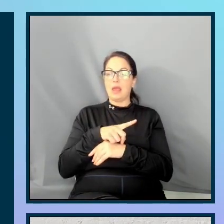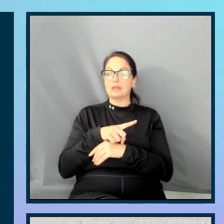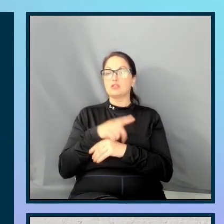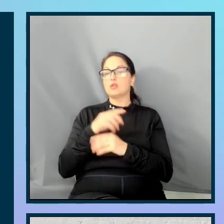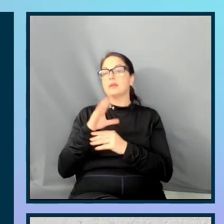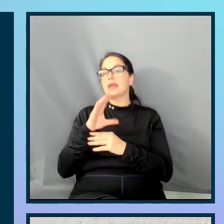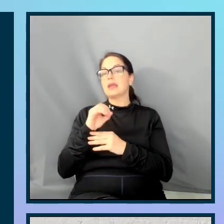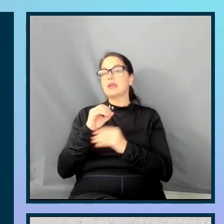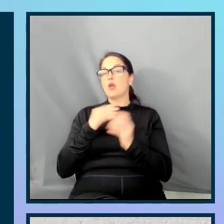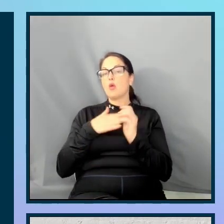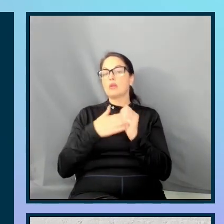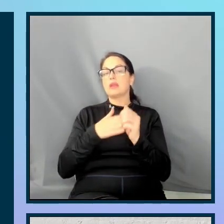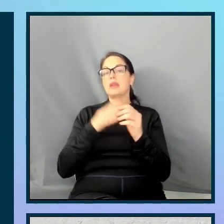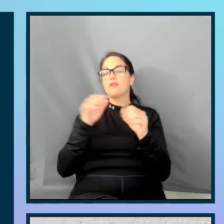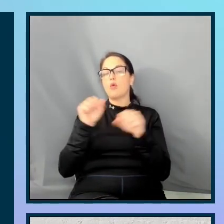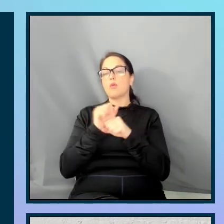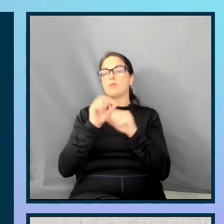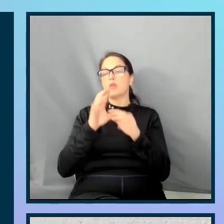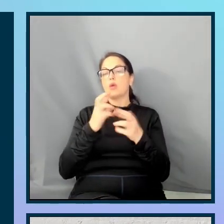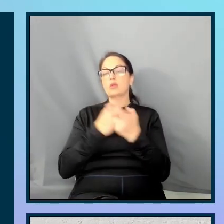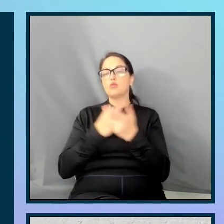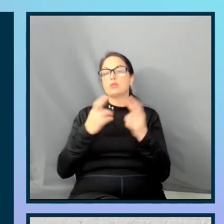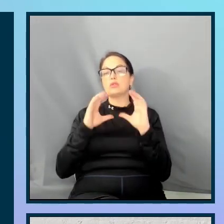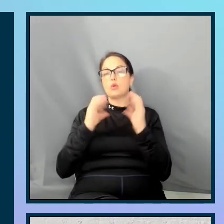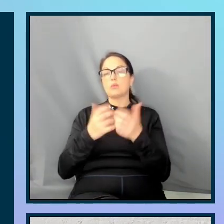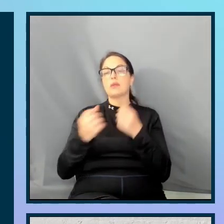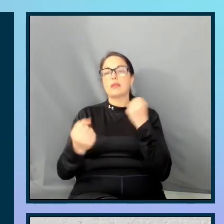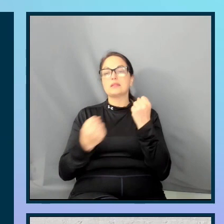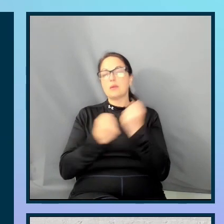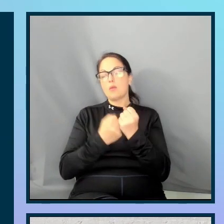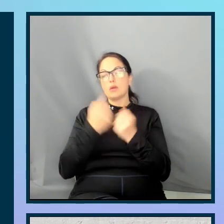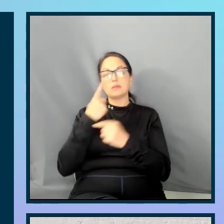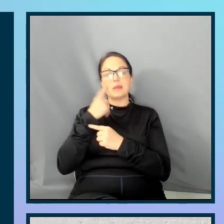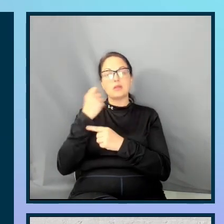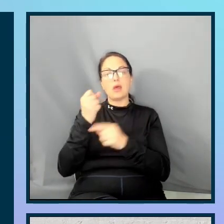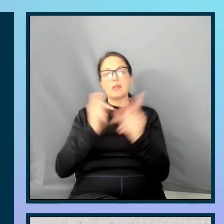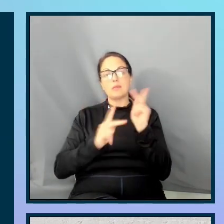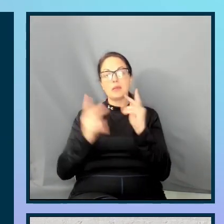for our employee resource group that supports mental health and people with disabilities.